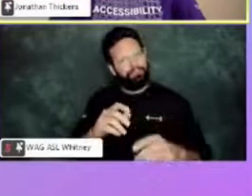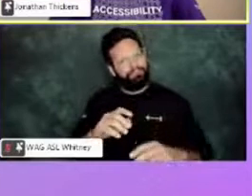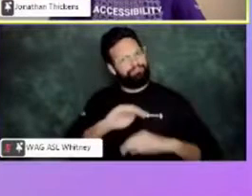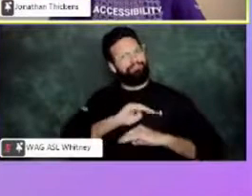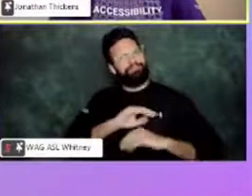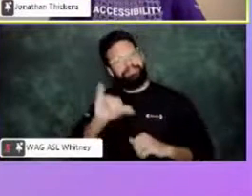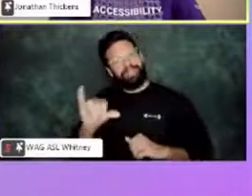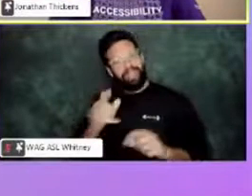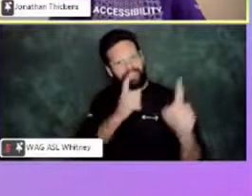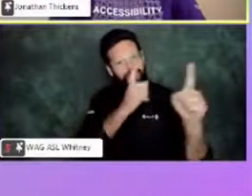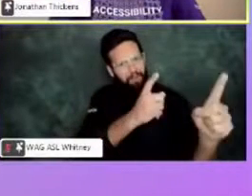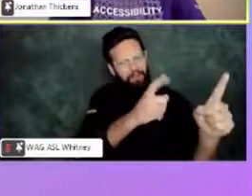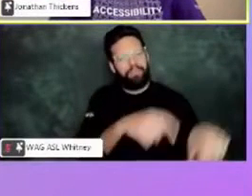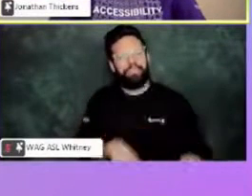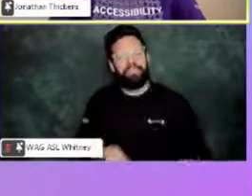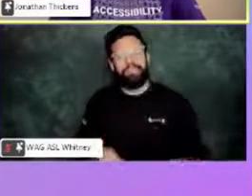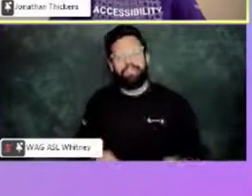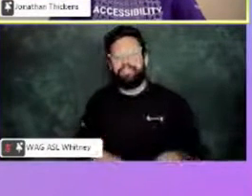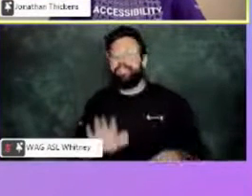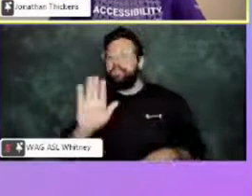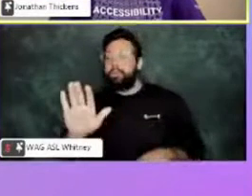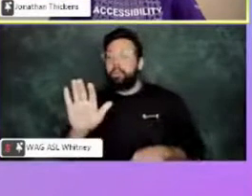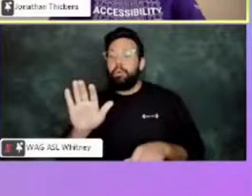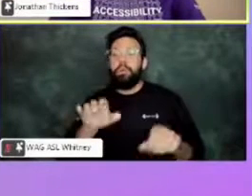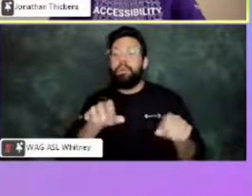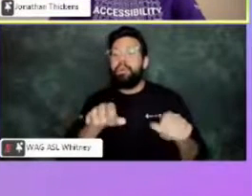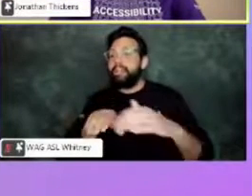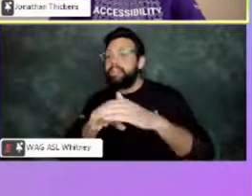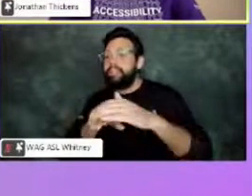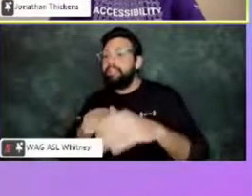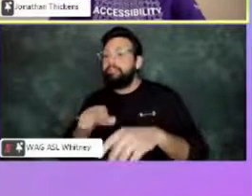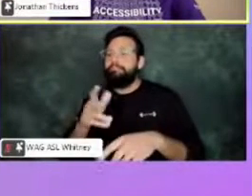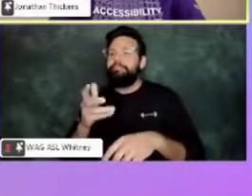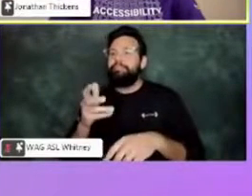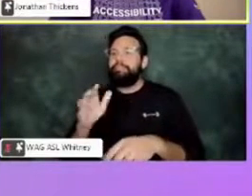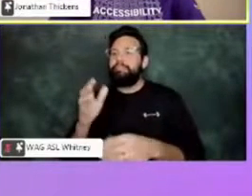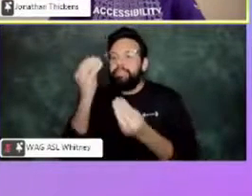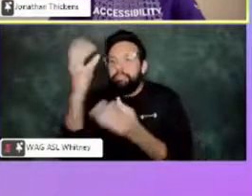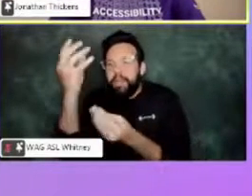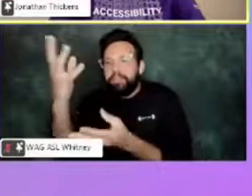relative to your organization's threshold is met or not before merging that PR or cutting that release.